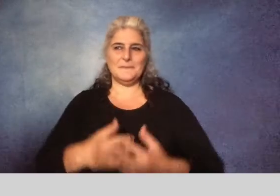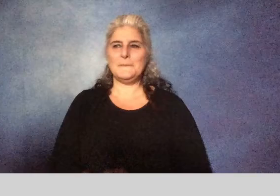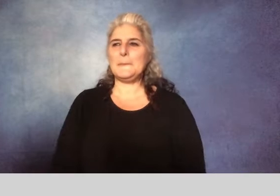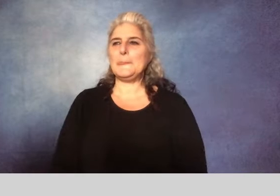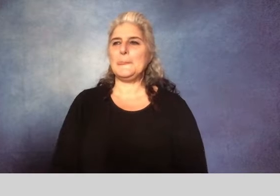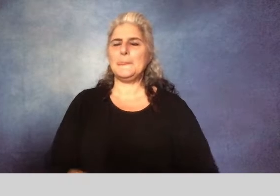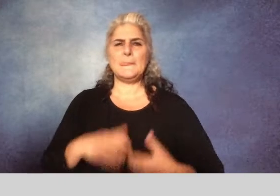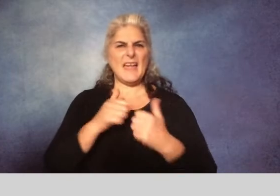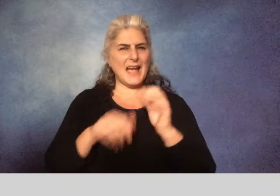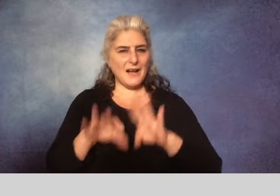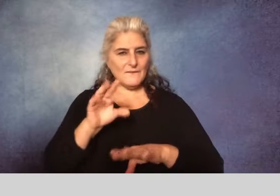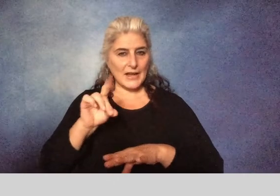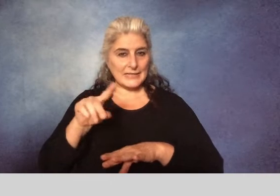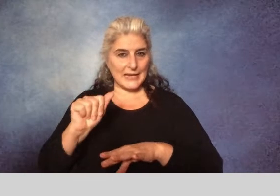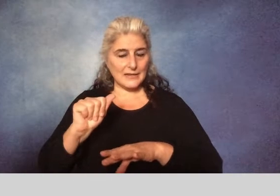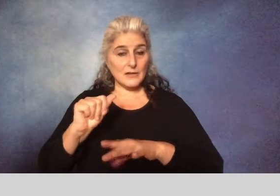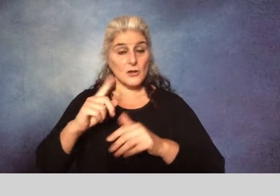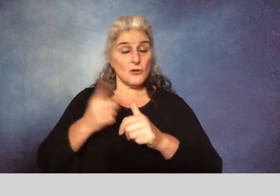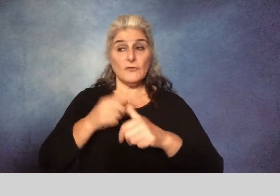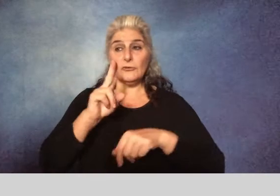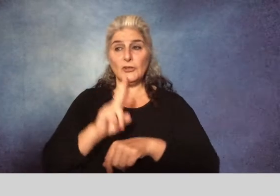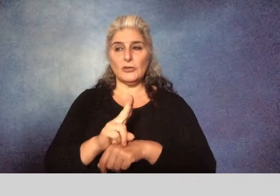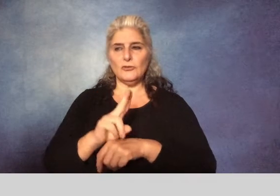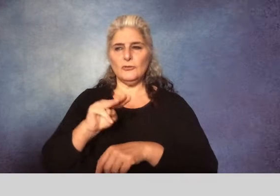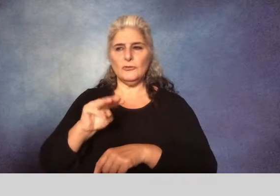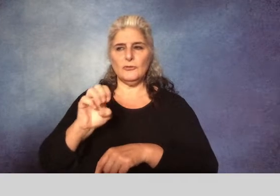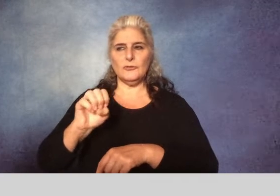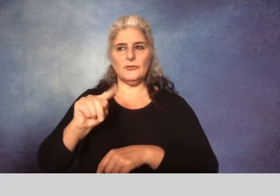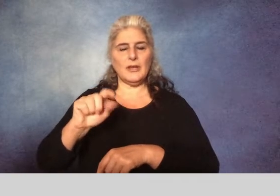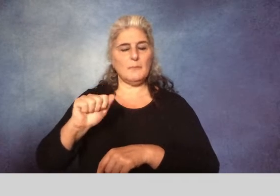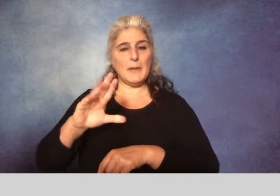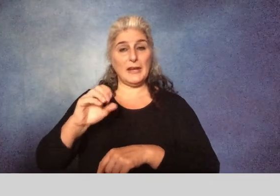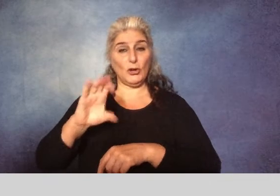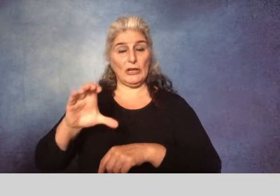To get my data, I started by scraping Metacritic for the top rated albums of all time.